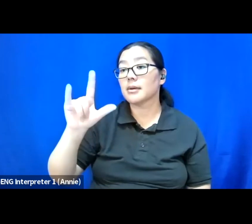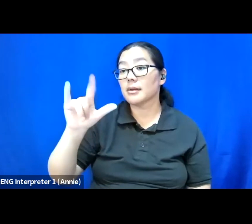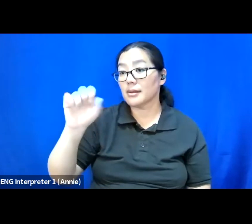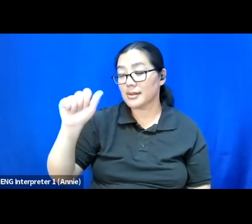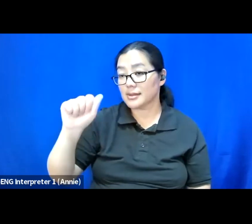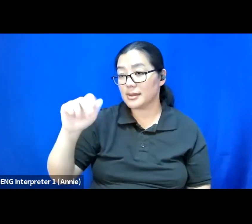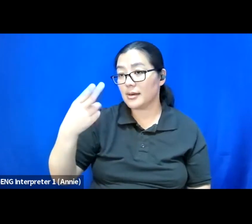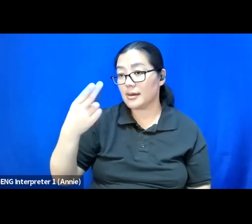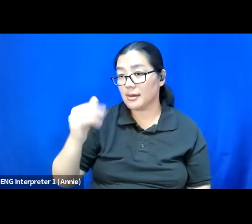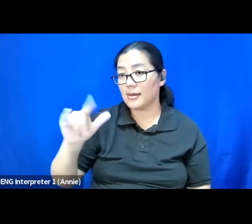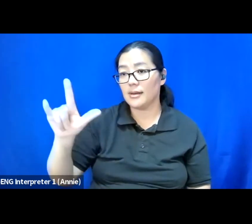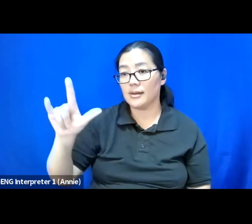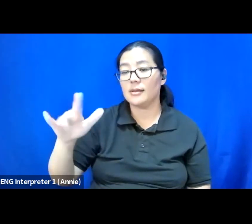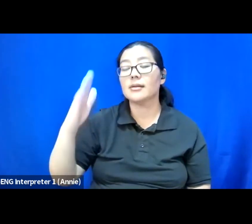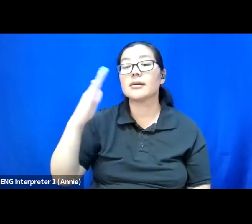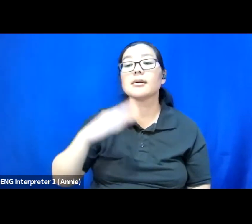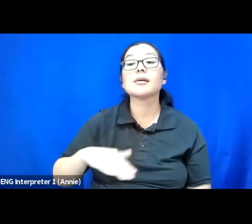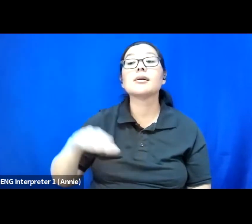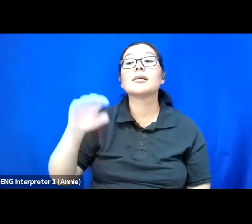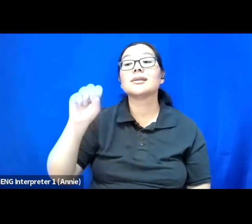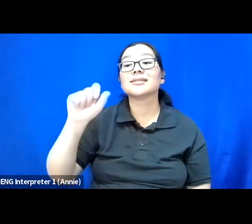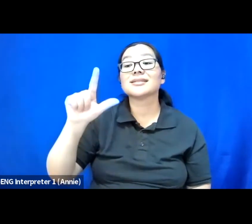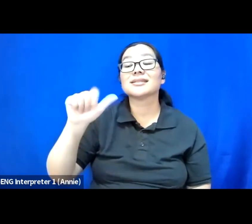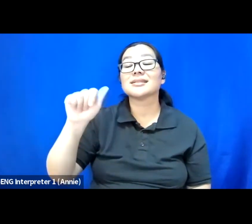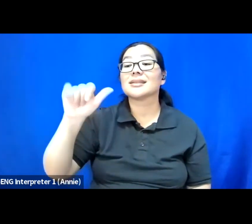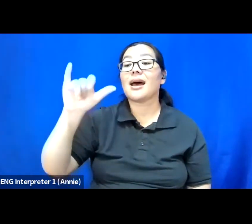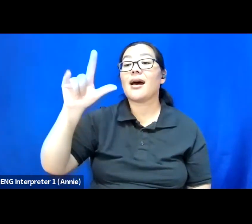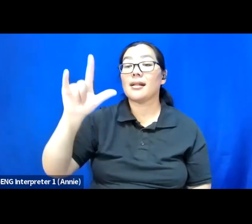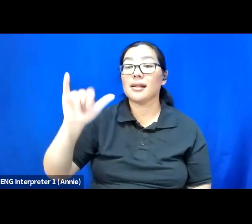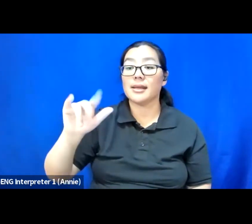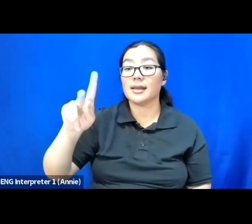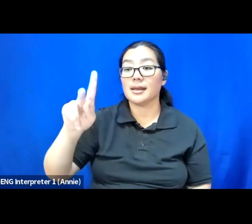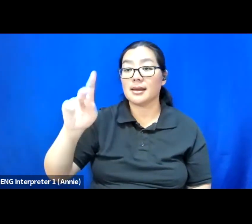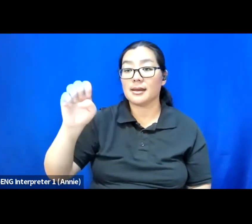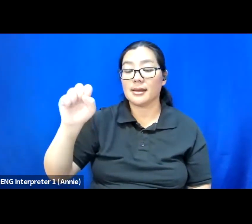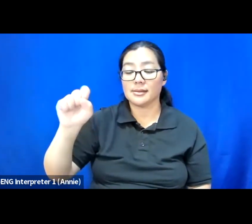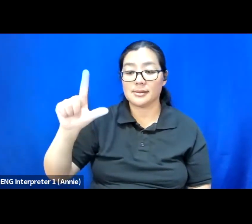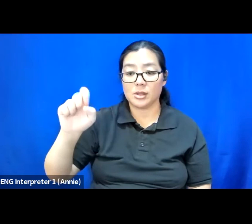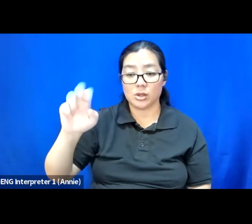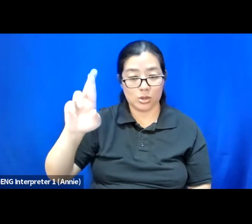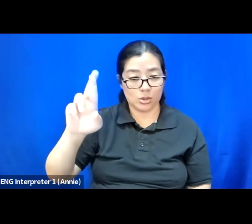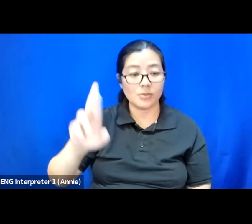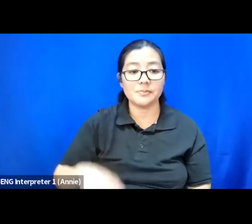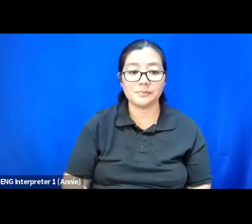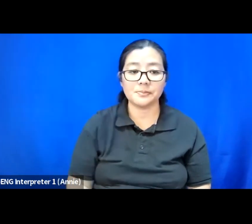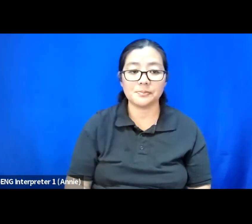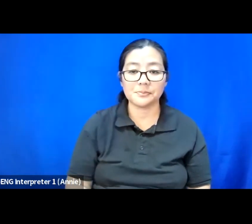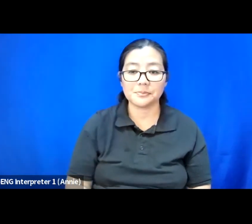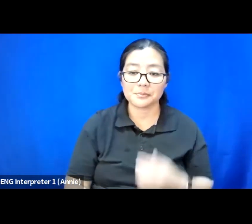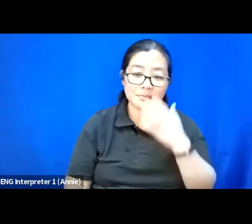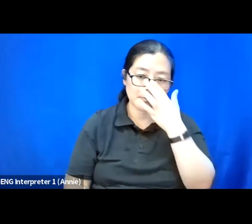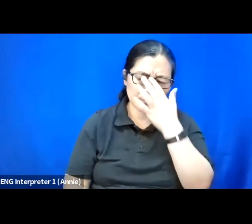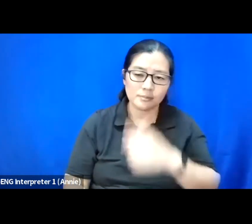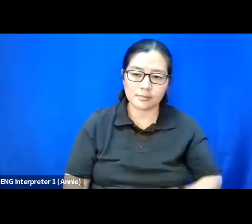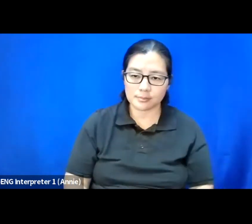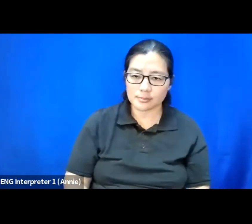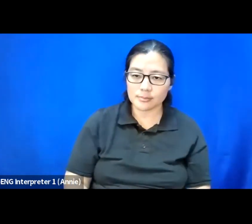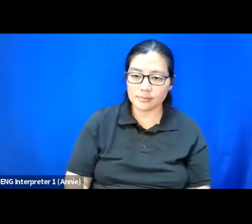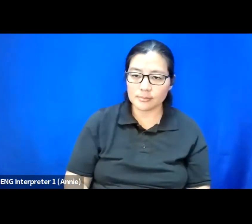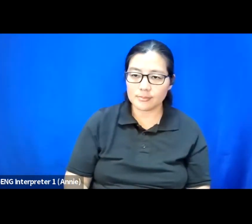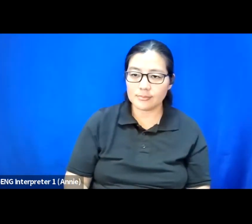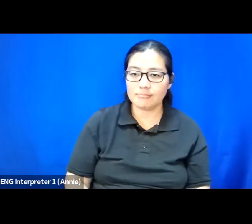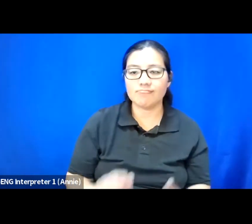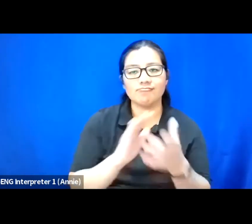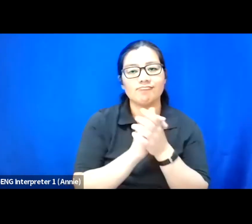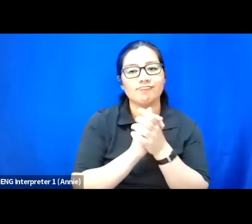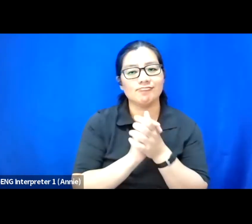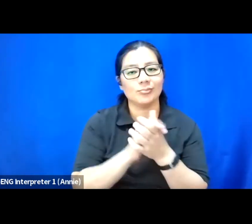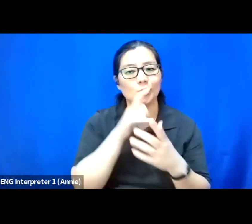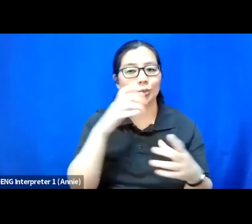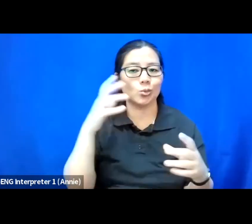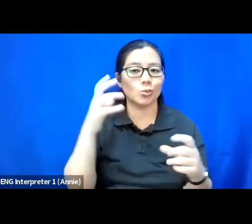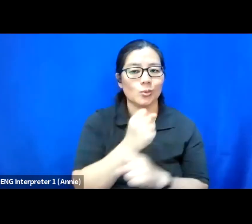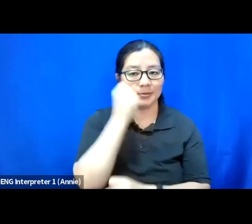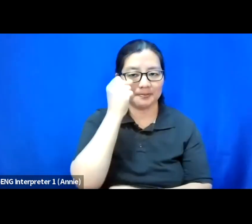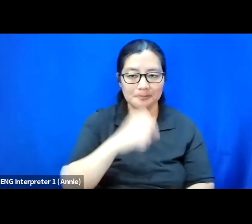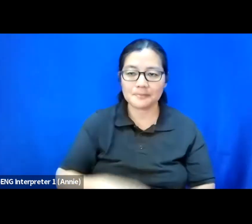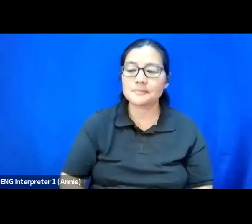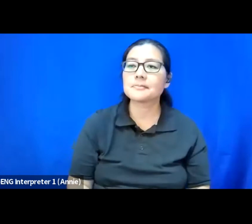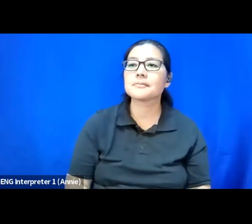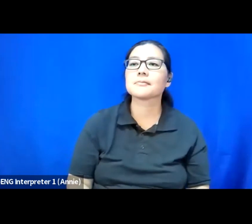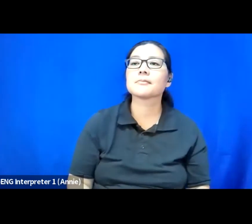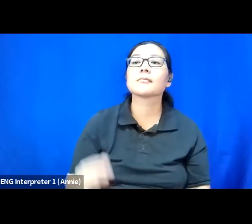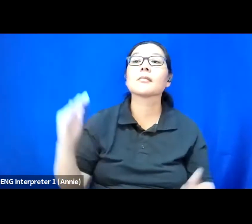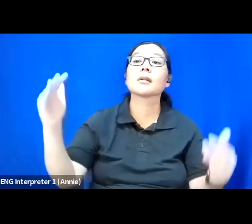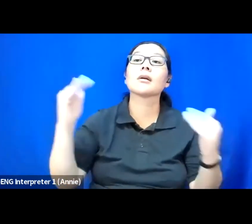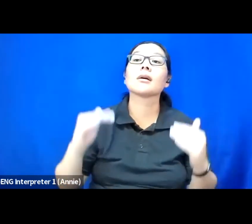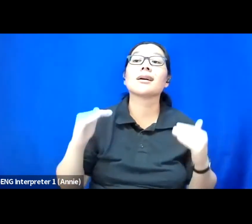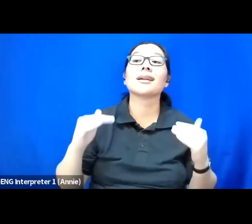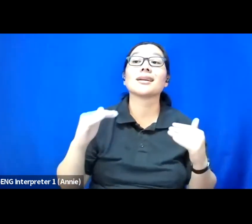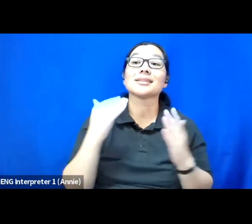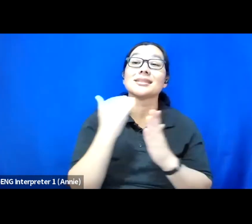The winners of Goodbye, Again -- Jamel Williams, Kristen Vogel, Michelle X., Son Lui,